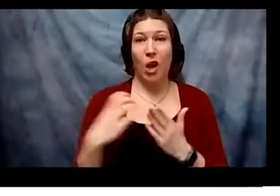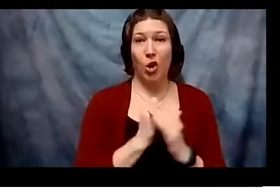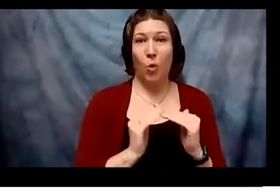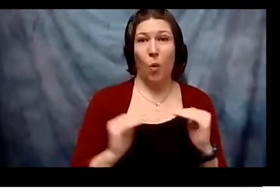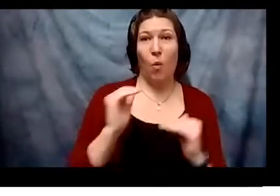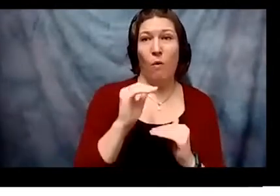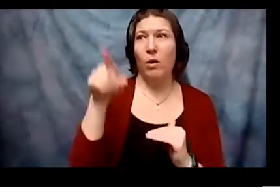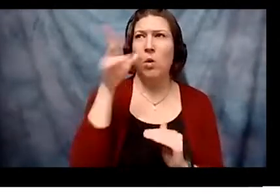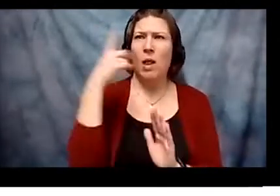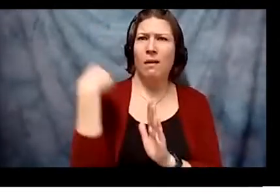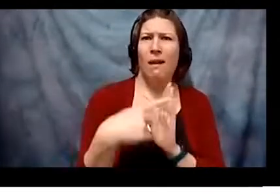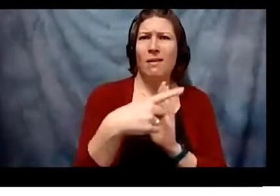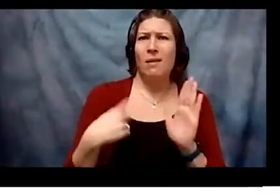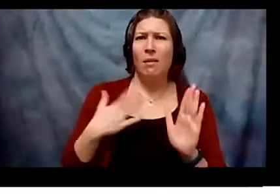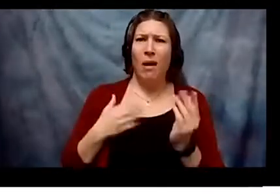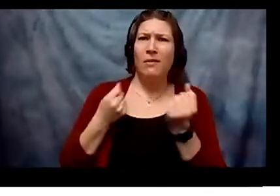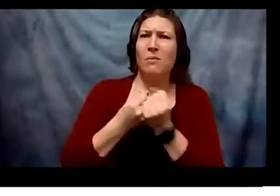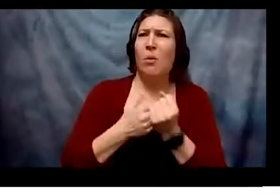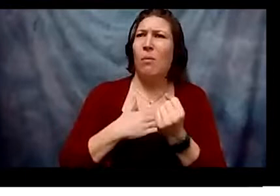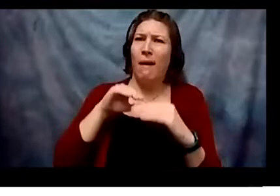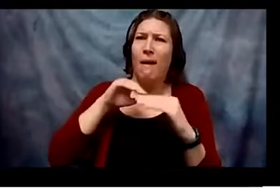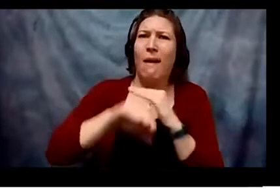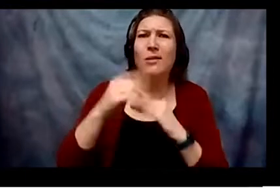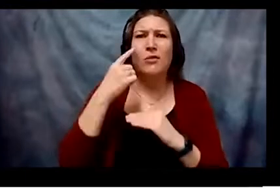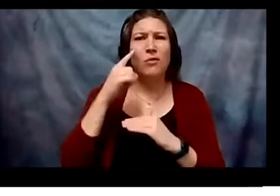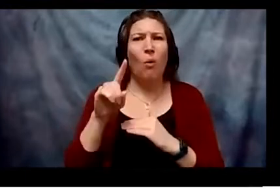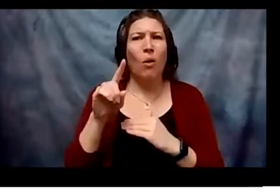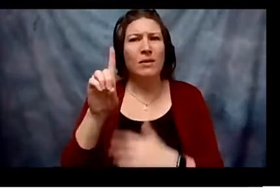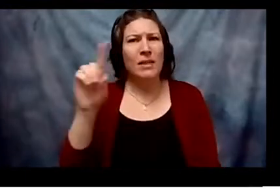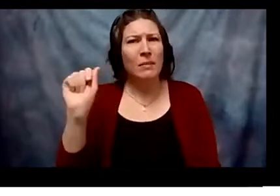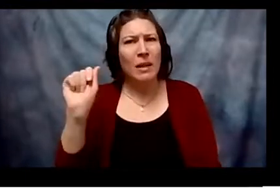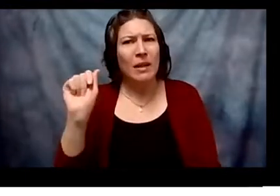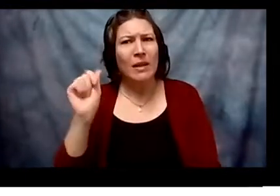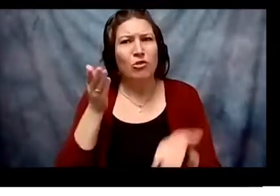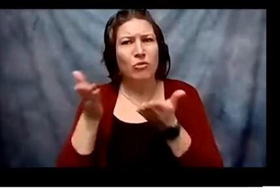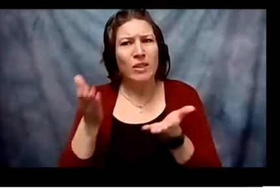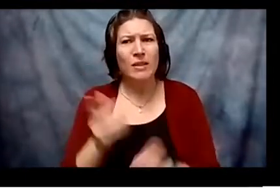cancel my access to Disability Services.